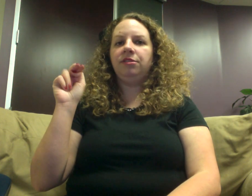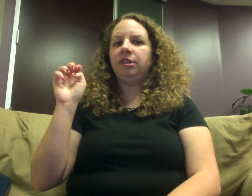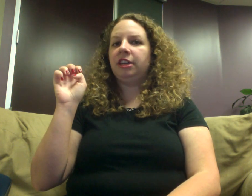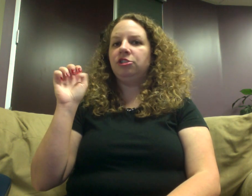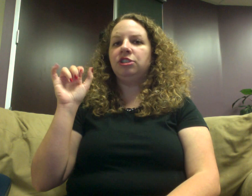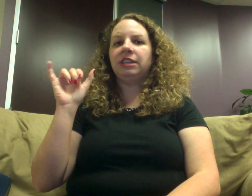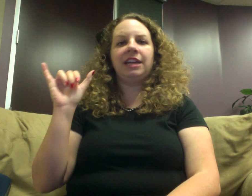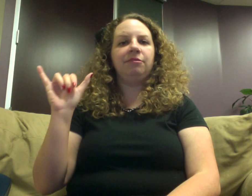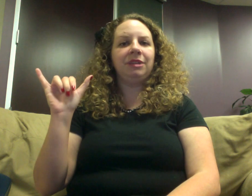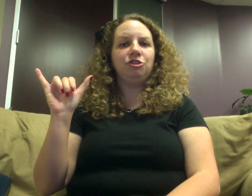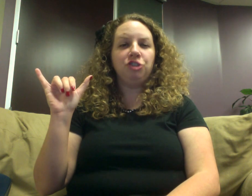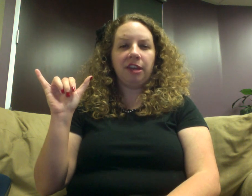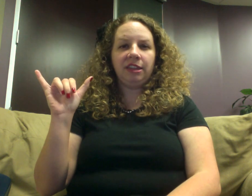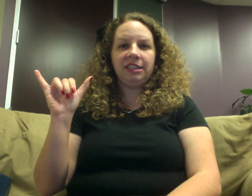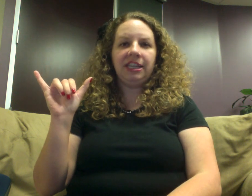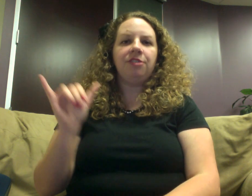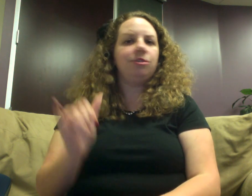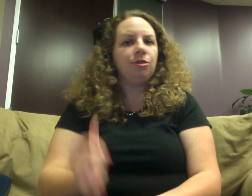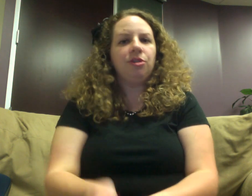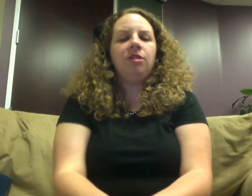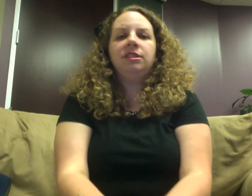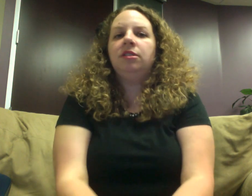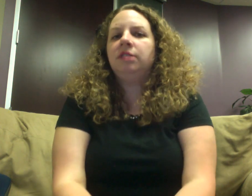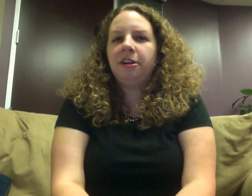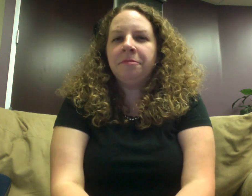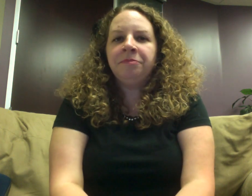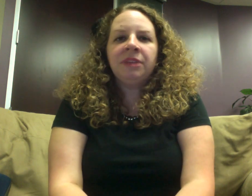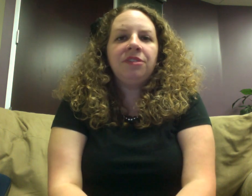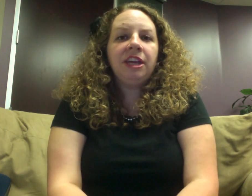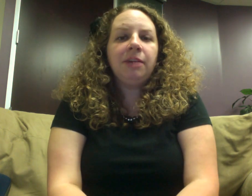letters just kind of blend gently together though they're all still clear. Think about